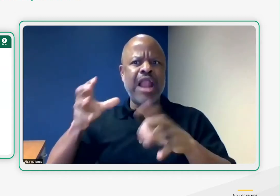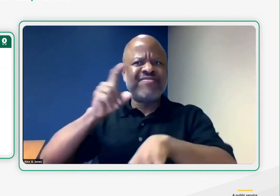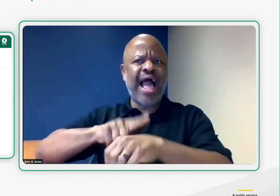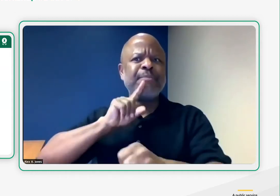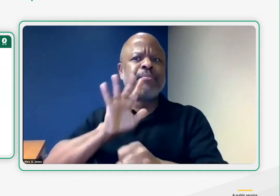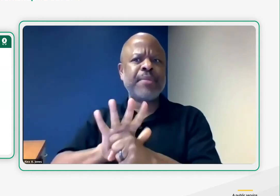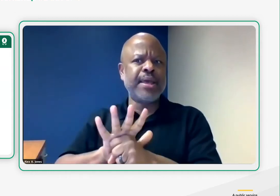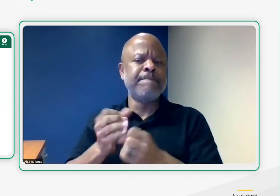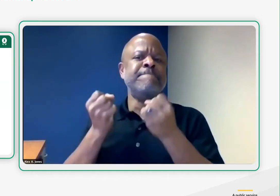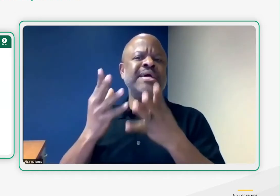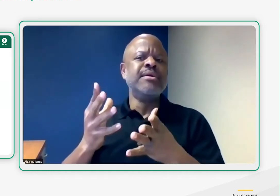it takes up a lot of time and commitment.